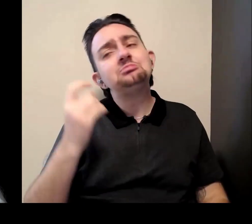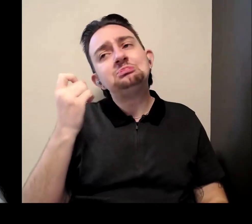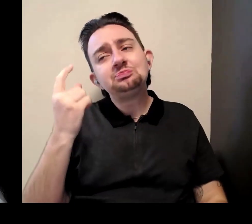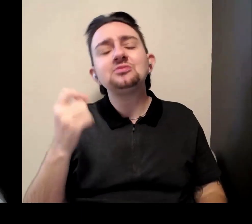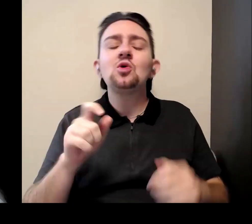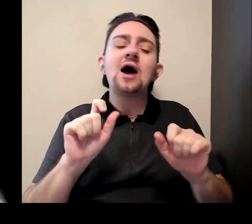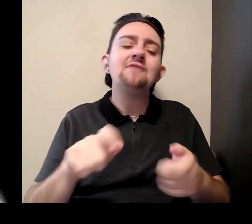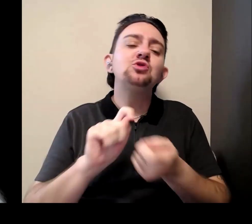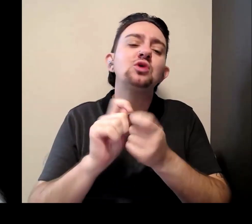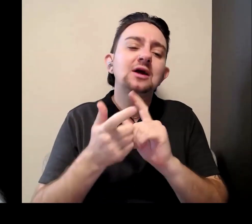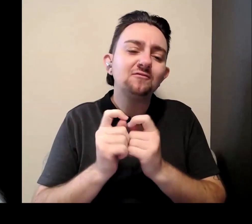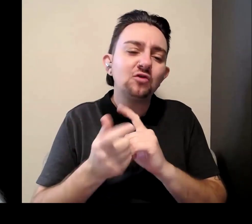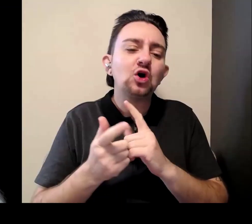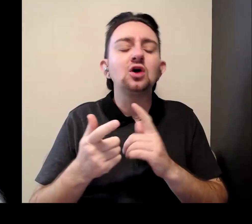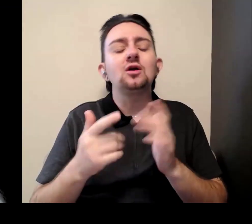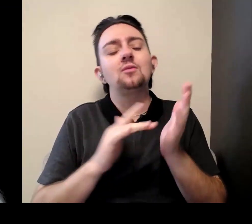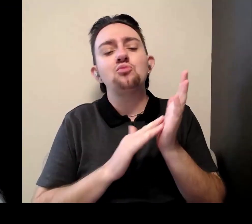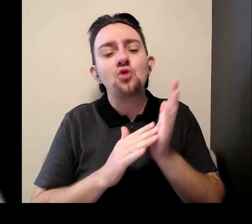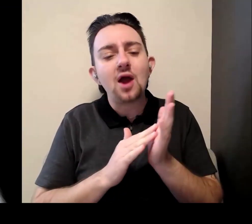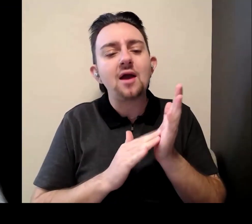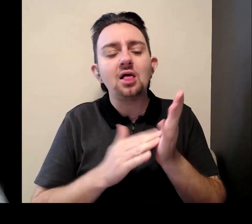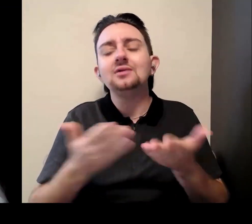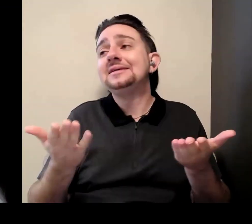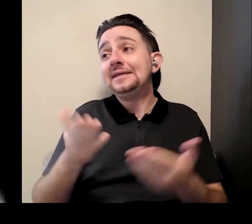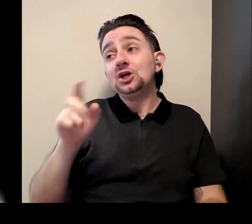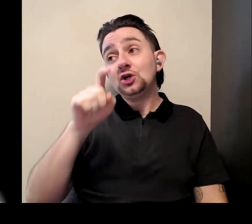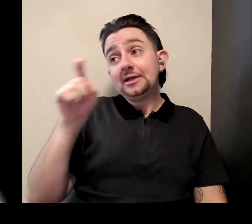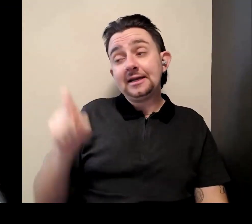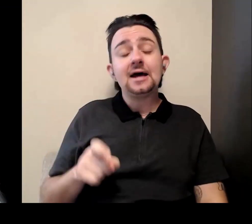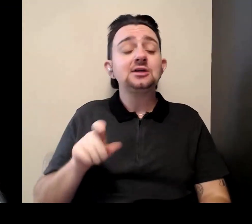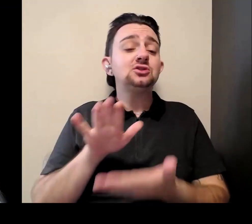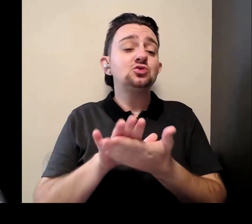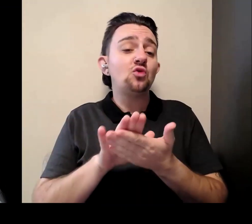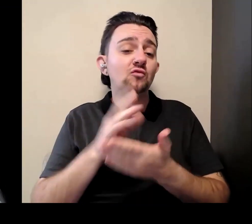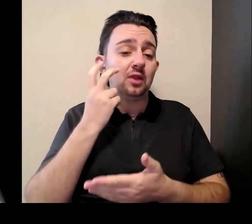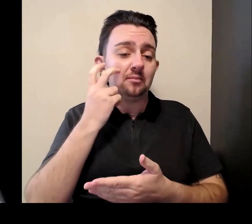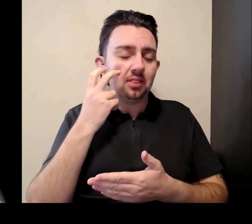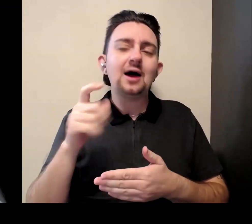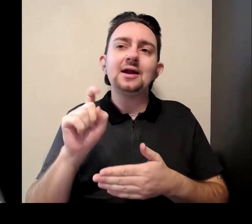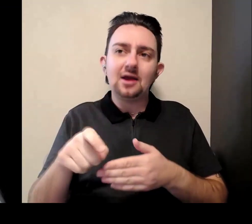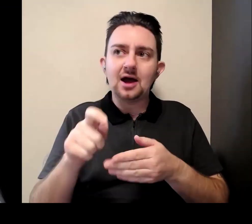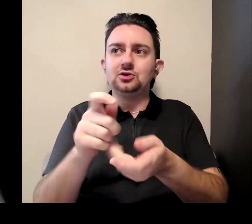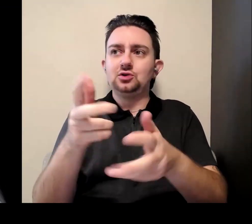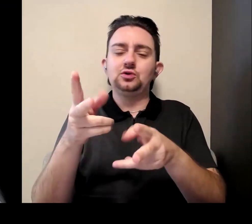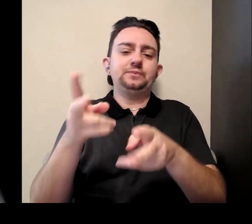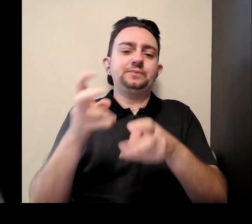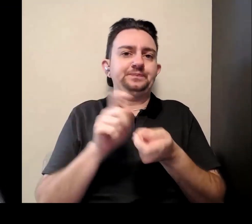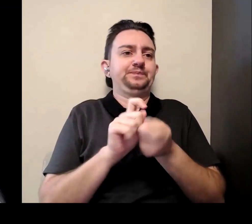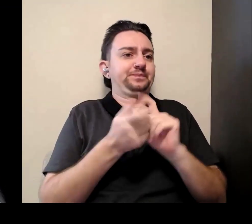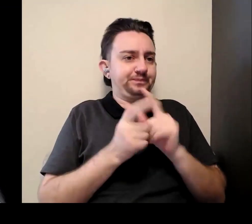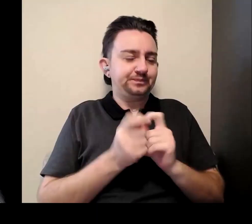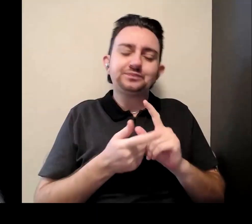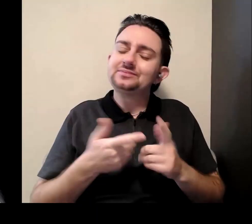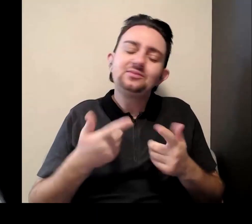We have done that at the Texas School for the Blind. I think you would have to go to Really Great Reading to get them. We can't just hand them out because of copyright.